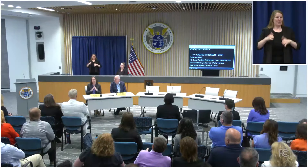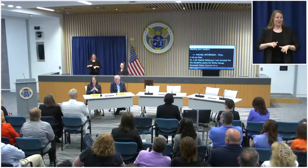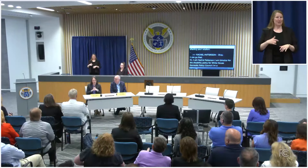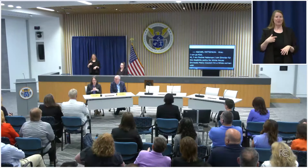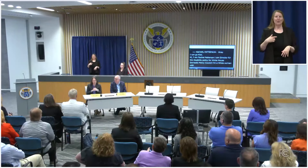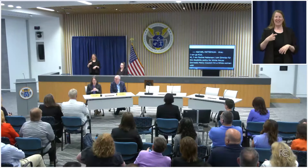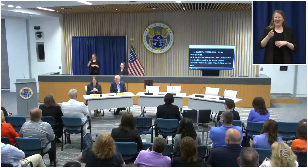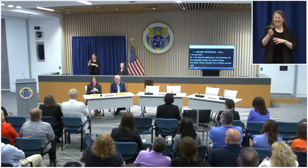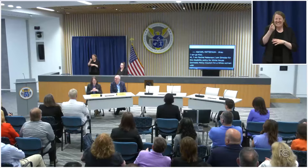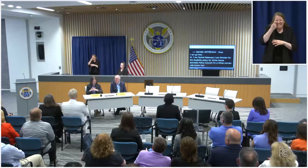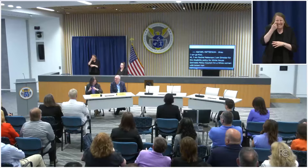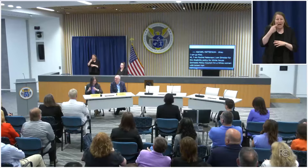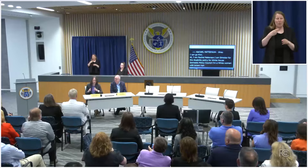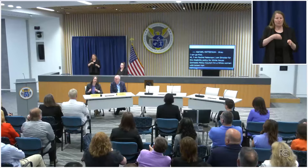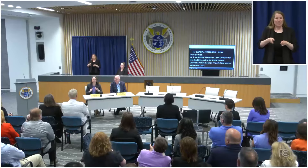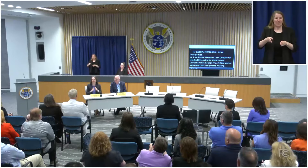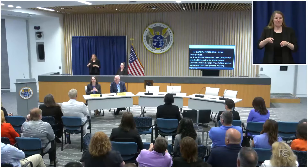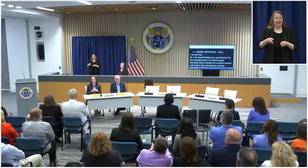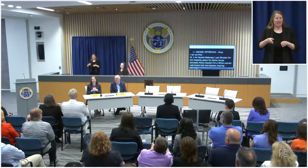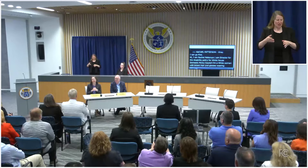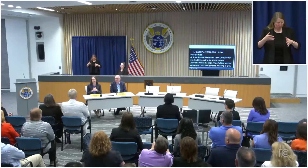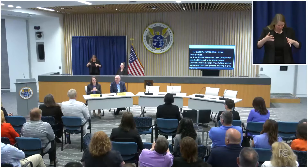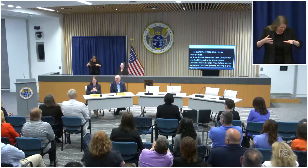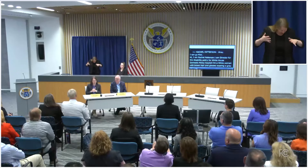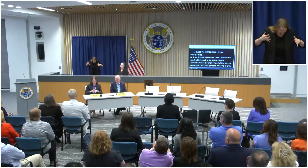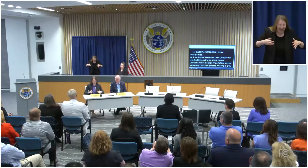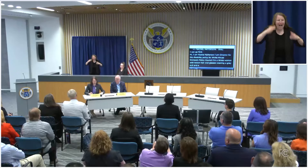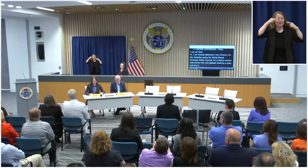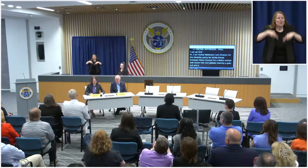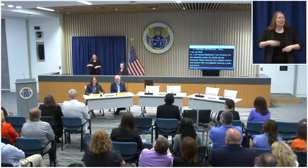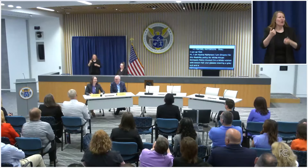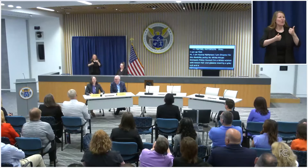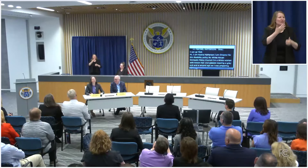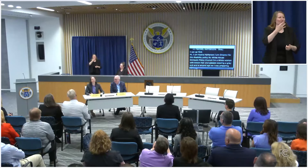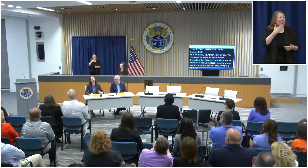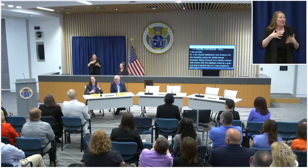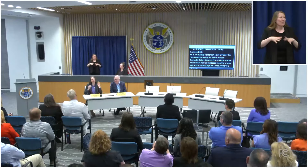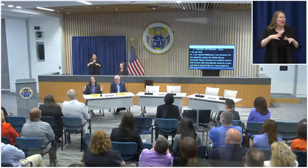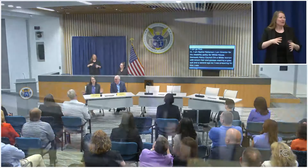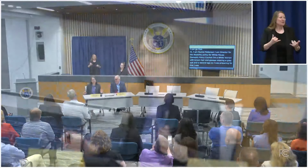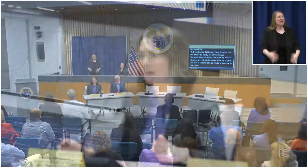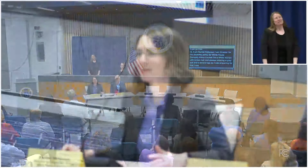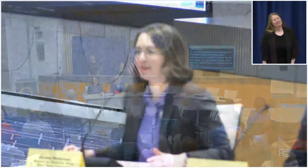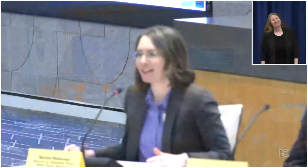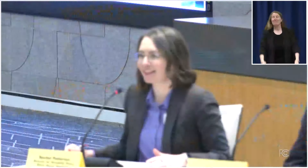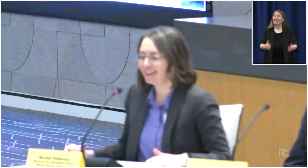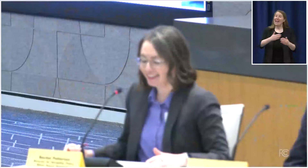I CAN GO FIRST. HI, I AM RACHEL PATTERSON I AM DIRECTOR FOR THE DISABILITY POLICY FOR WHITE